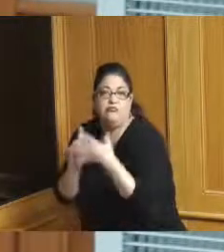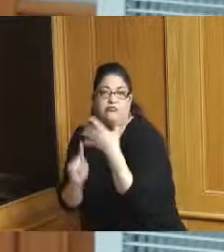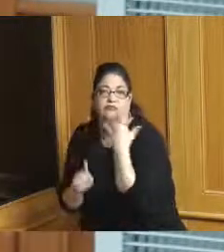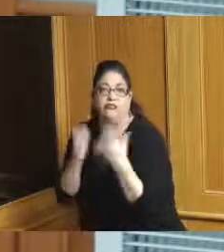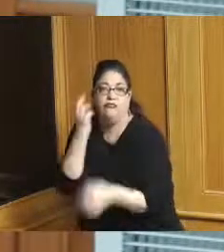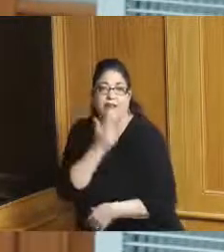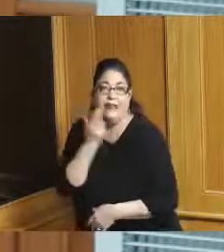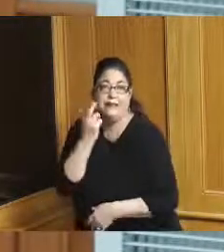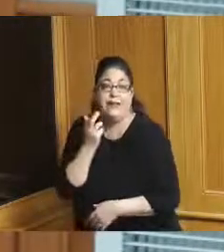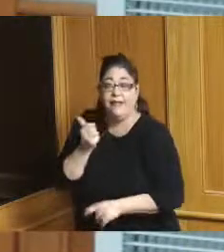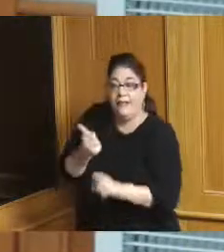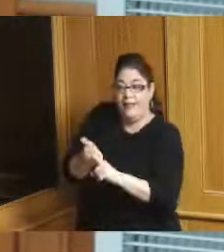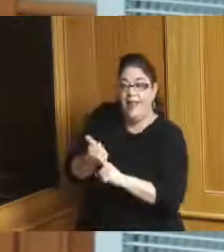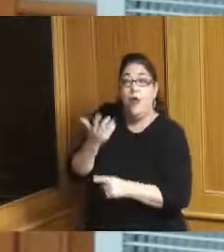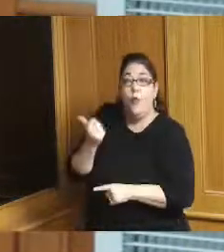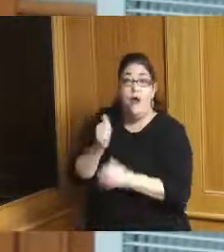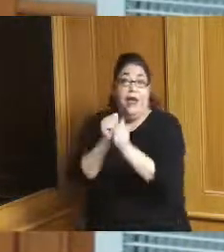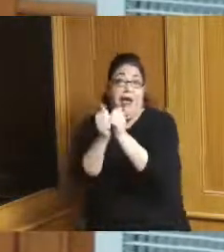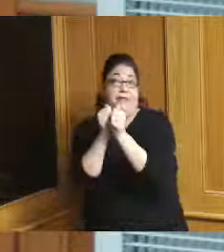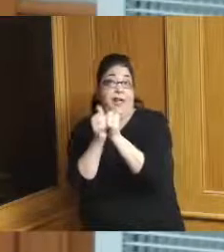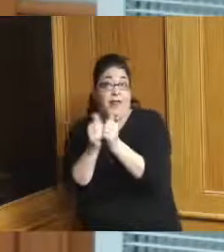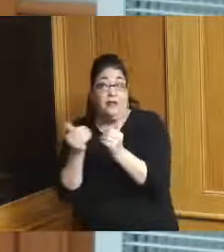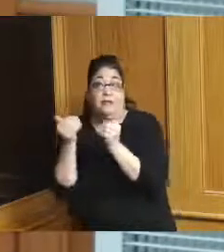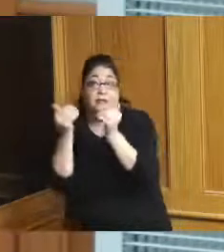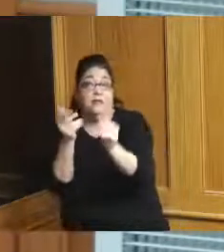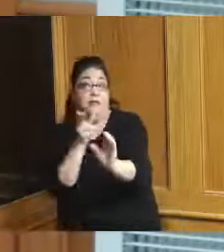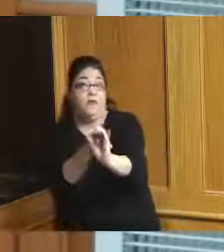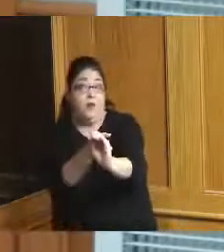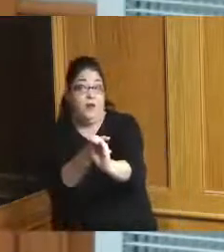have been because they wanted to have an athletic season some of it was because they wanted to be